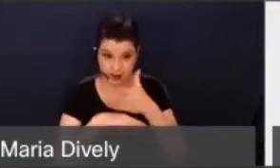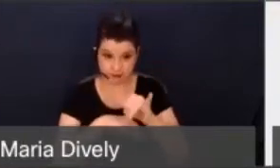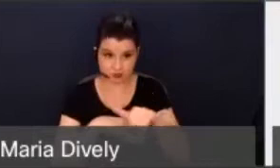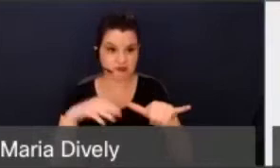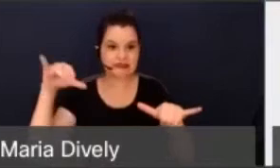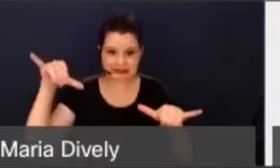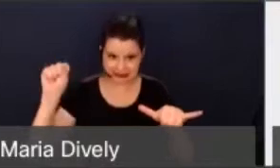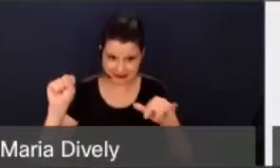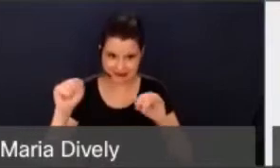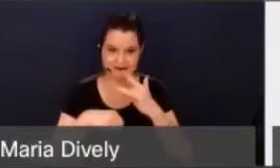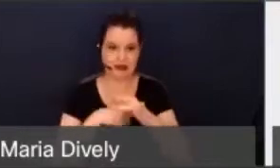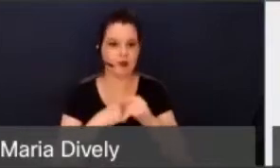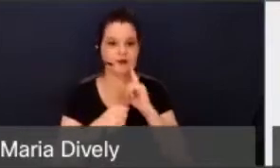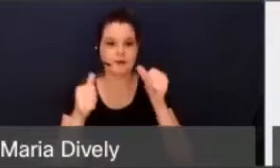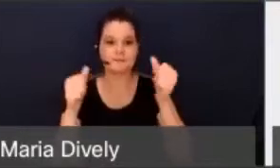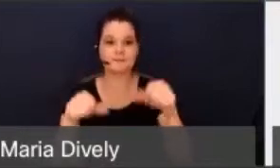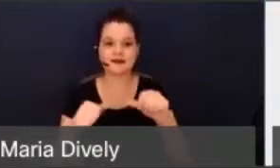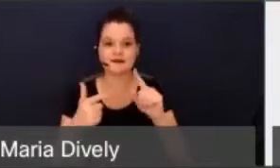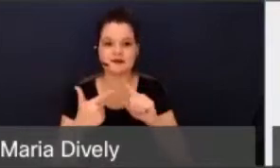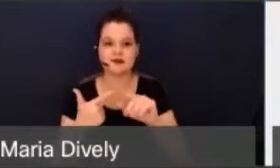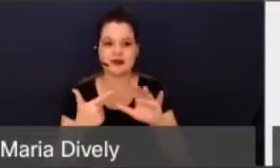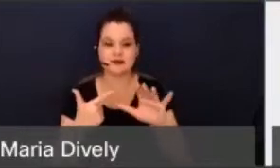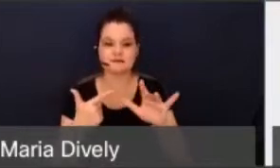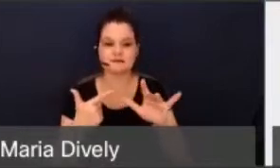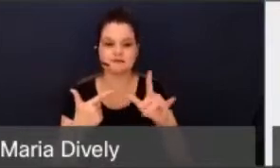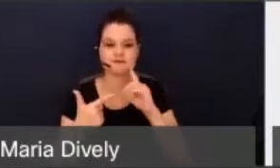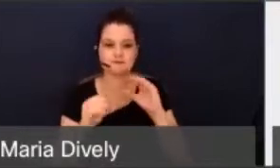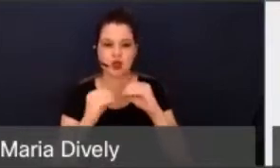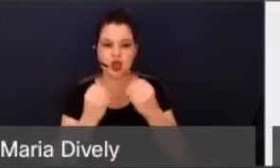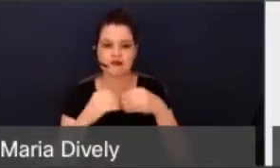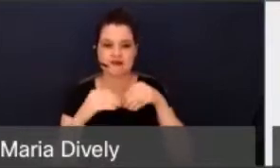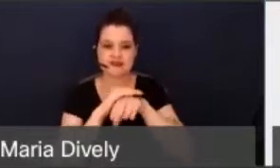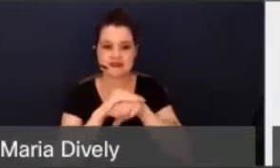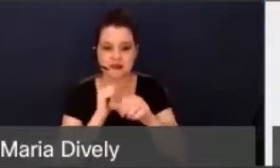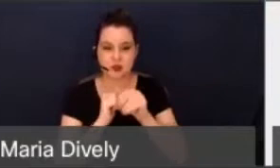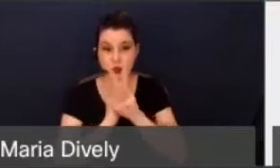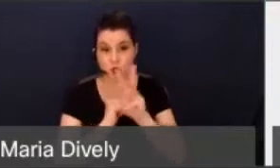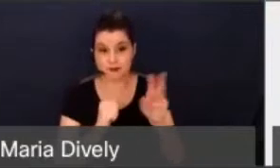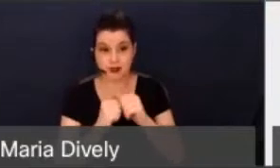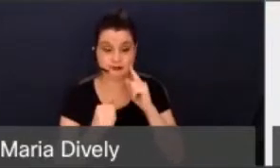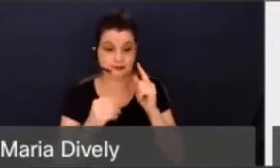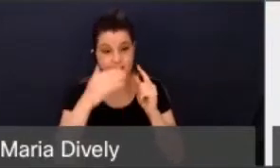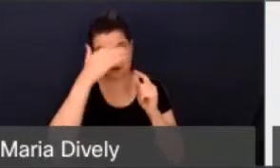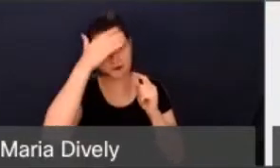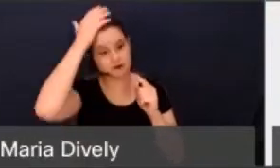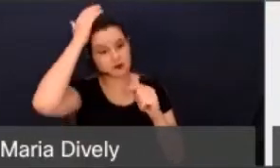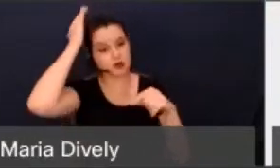And the answer is yes, and then I just pasted the, um, Office of Accessibilities website in the- in the Q&A.